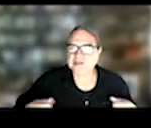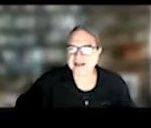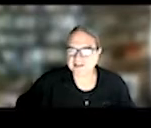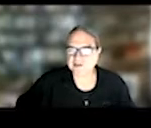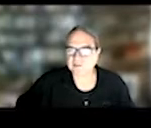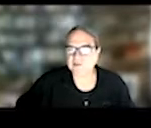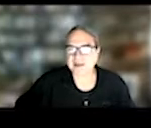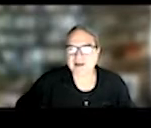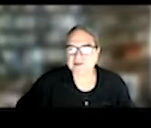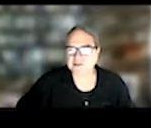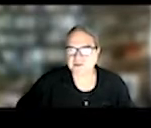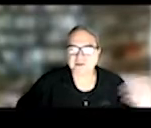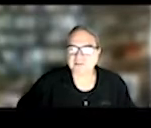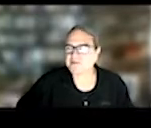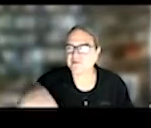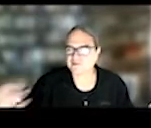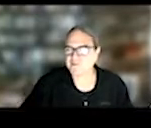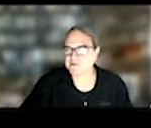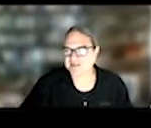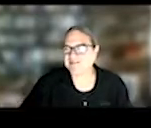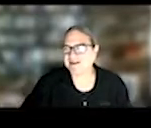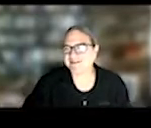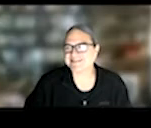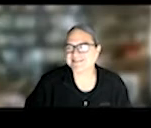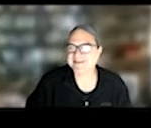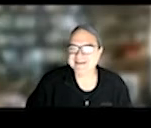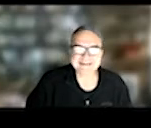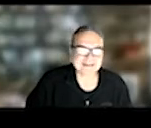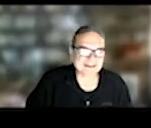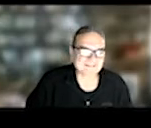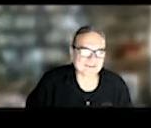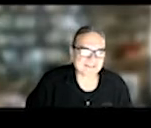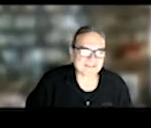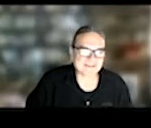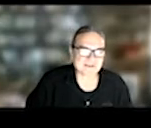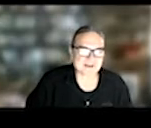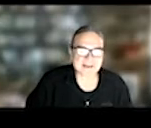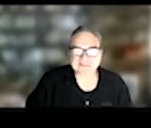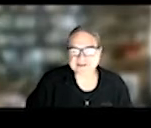Italian do we want to pay homage to Columbus or Vespucci. Right? So, but the term that I prefer